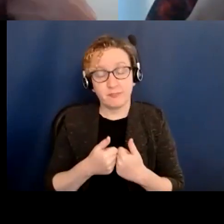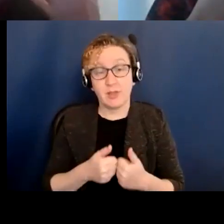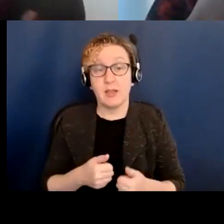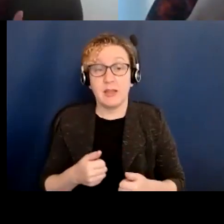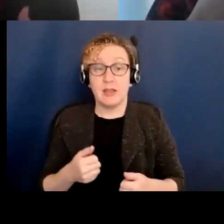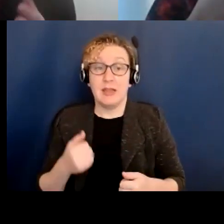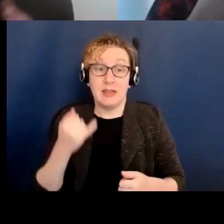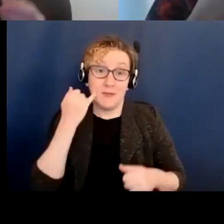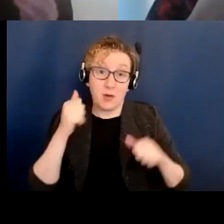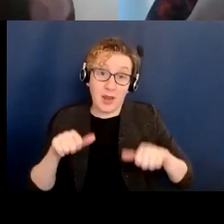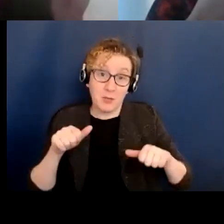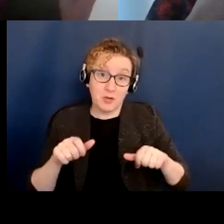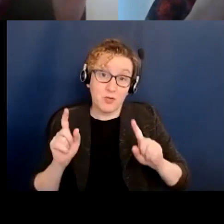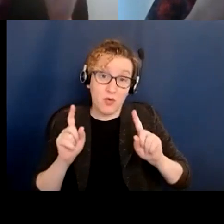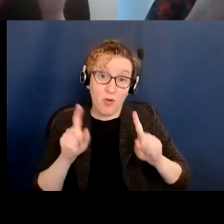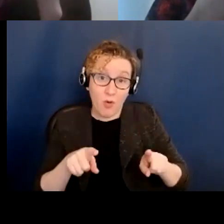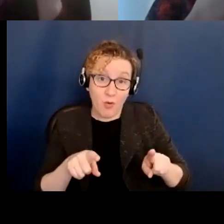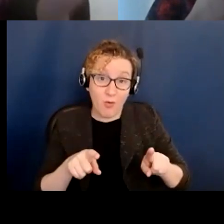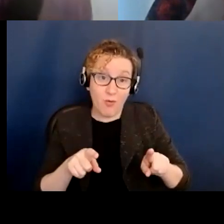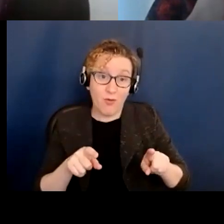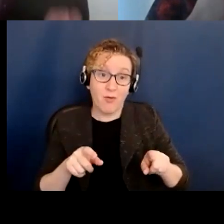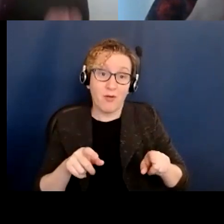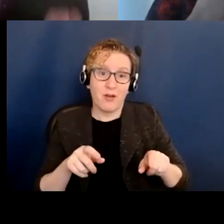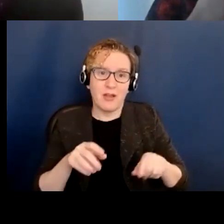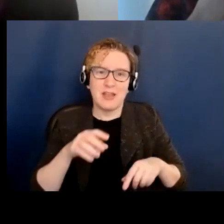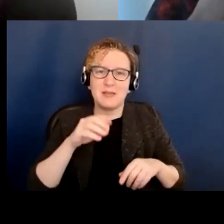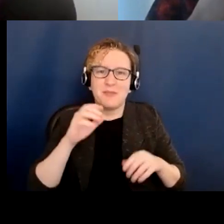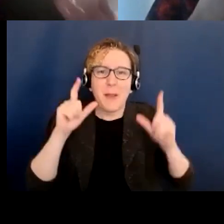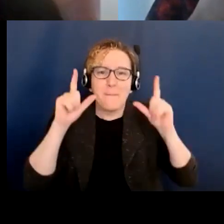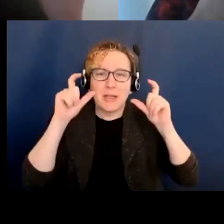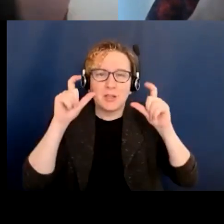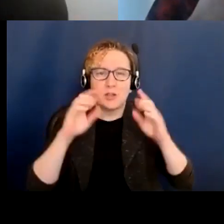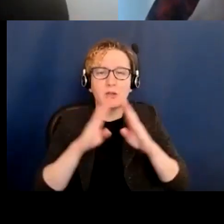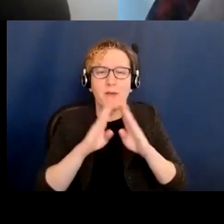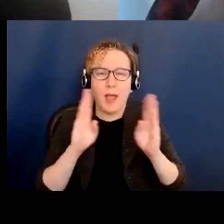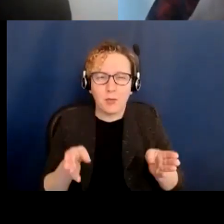I think being able to go and have those pictures taken of the housing and show the students